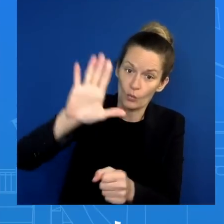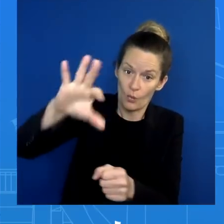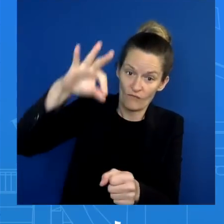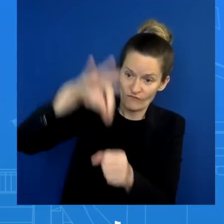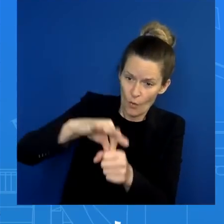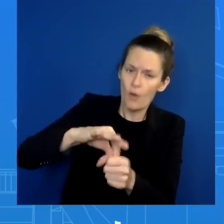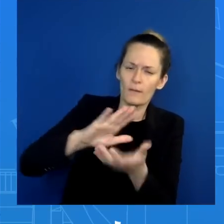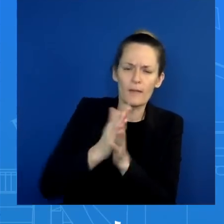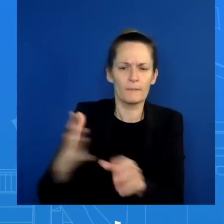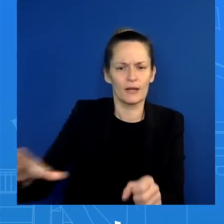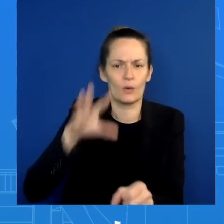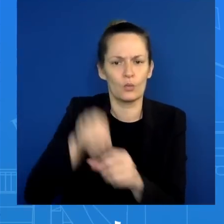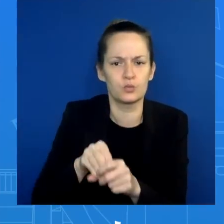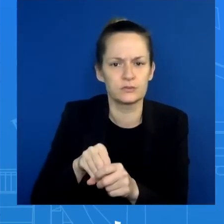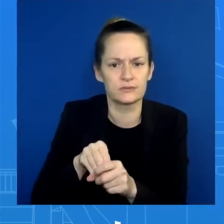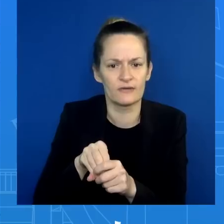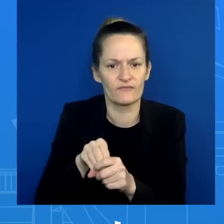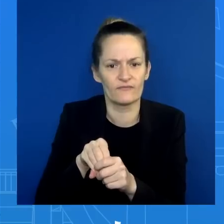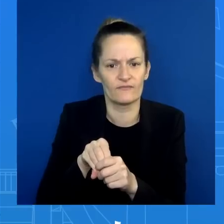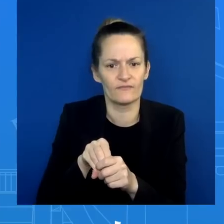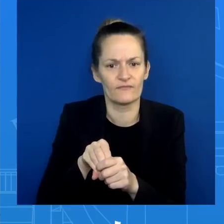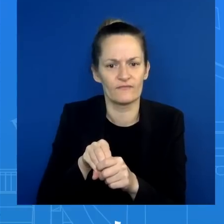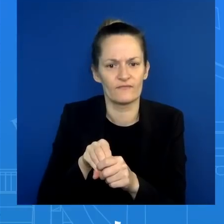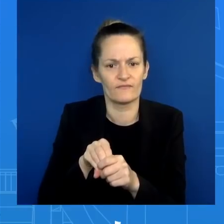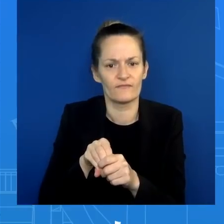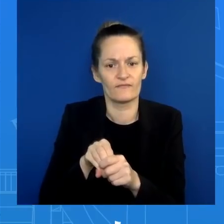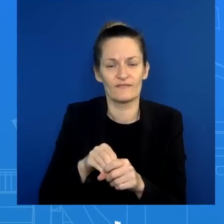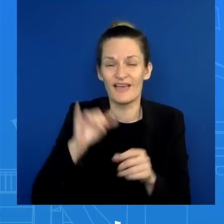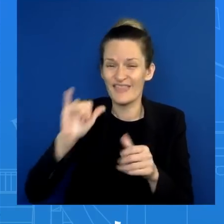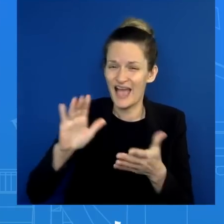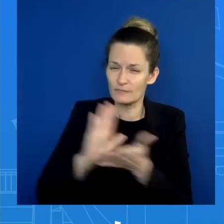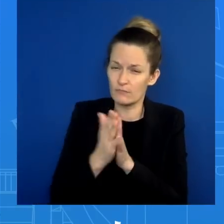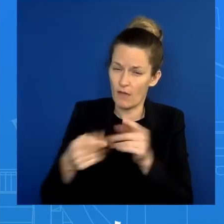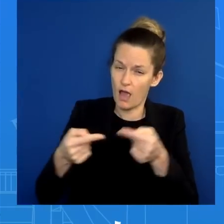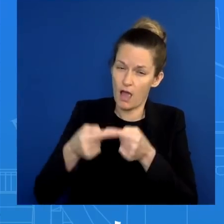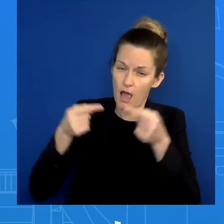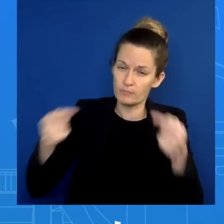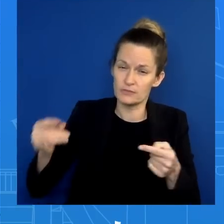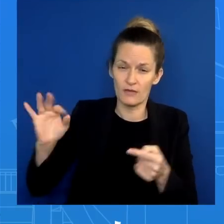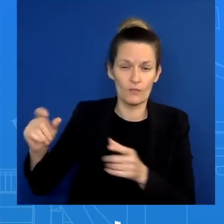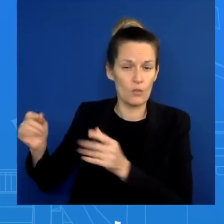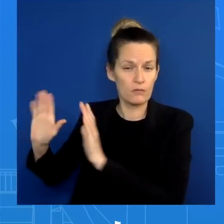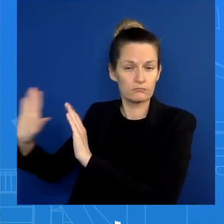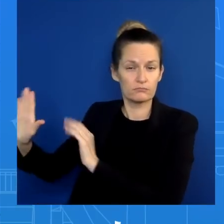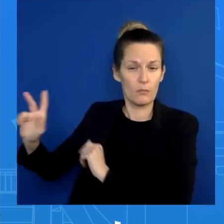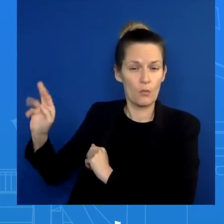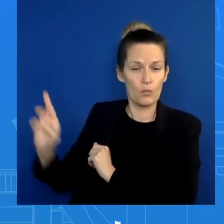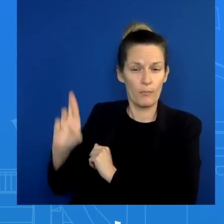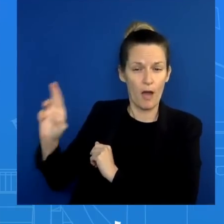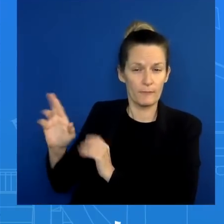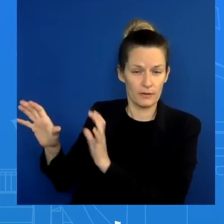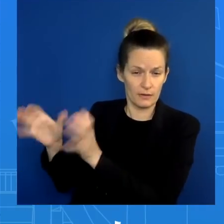and their extreme MAGA agenda, taking away our rights, defending the super rich and corporations,